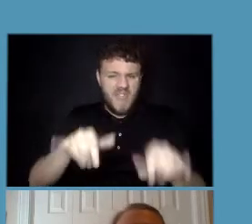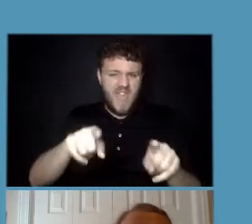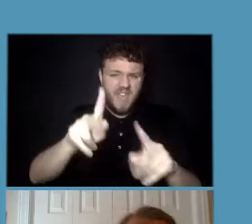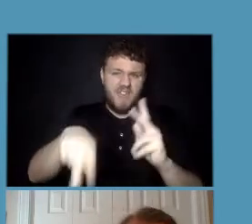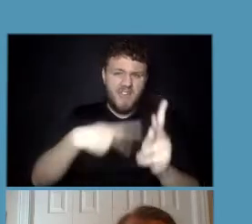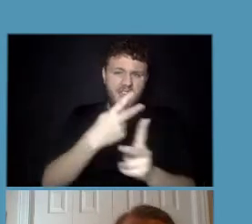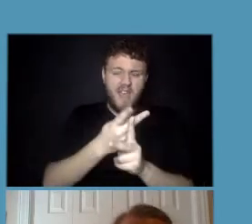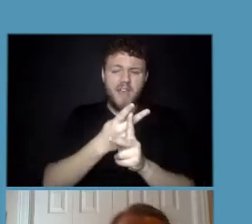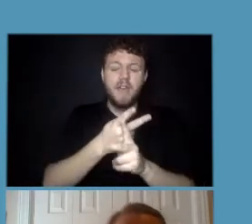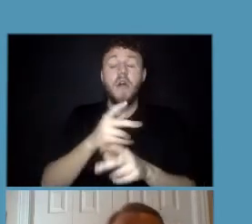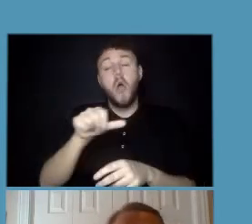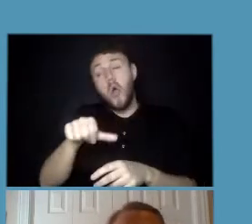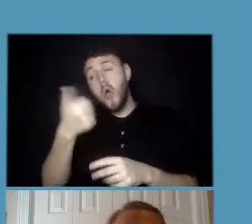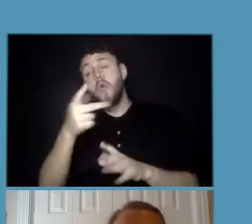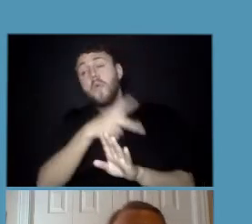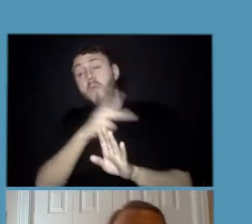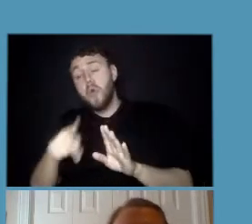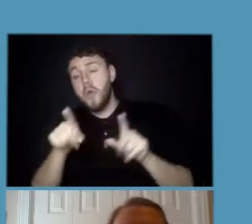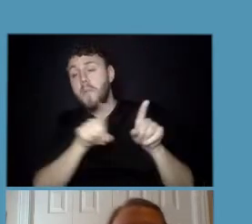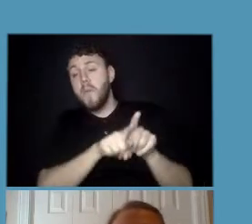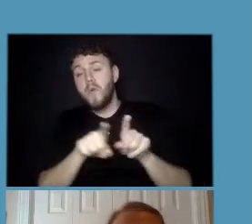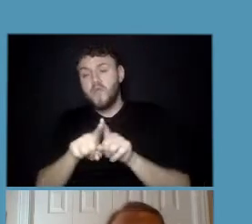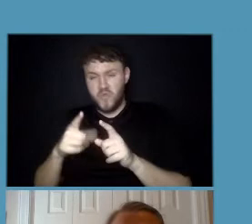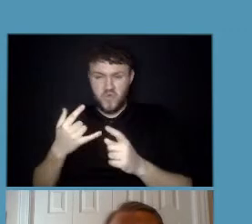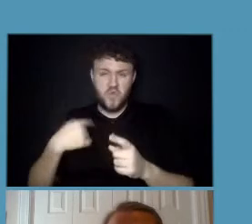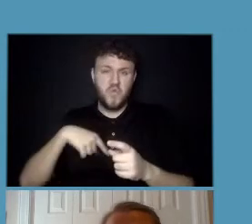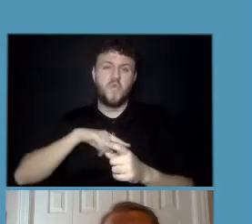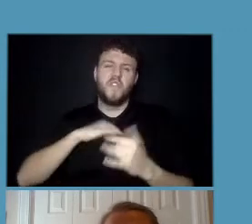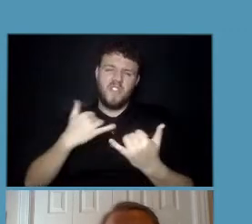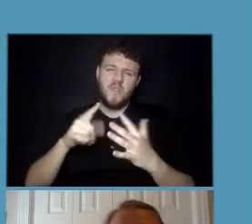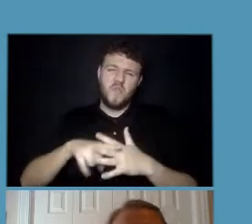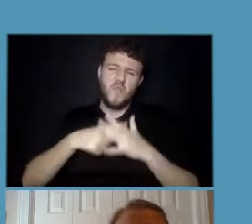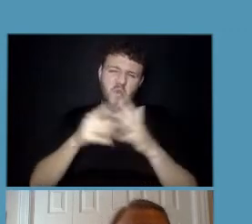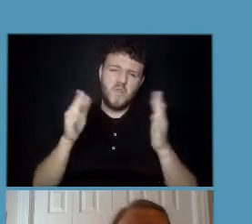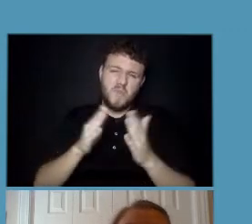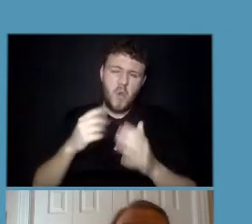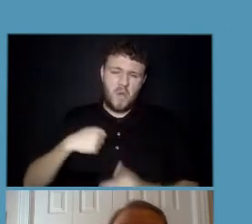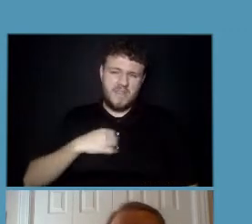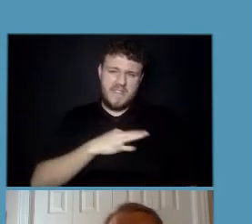in other programming however we are starting small. We are a staff of three and do not